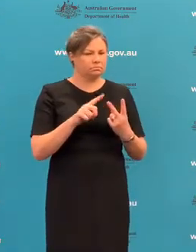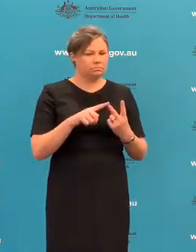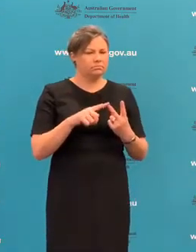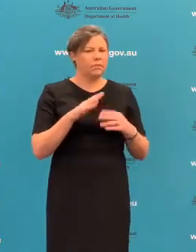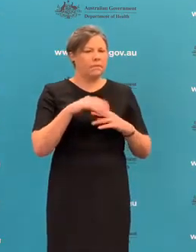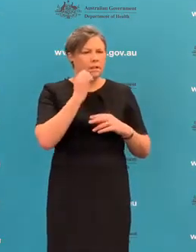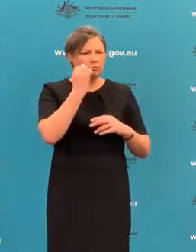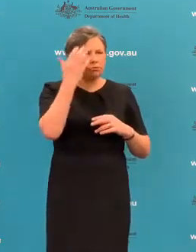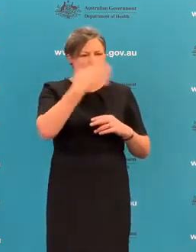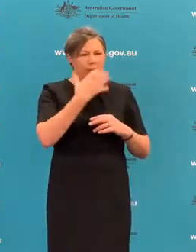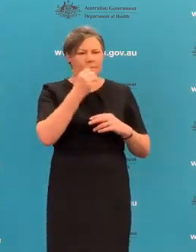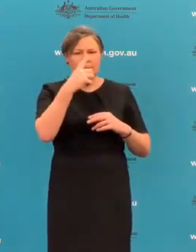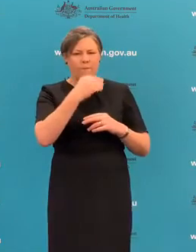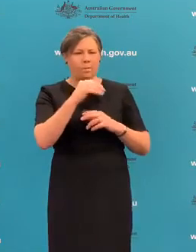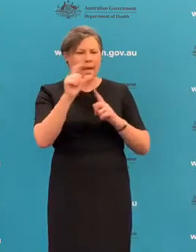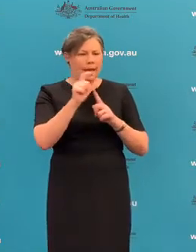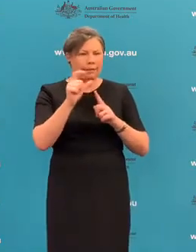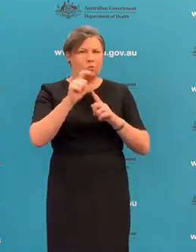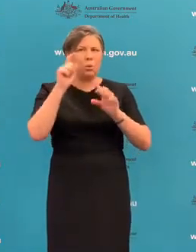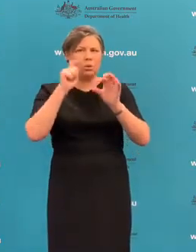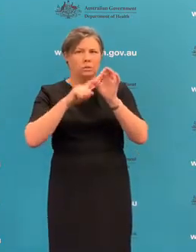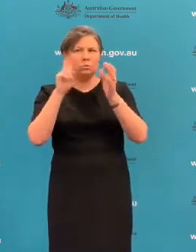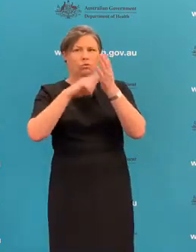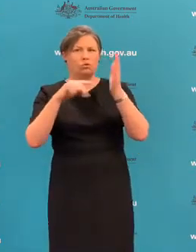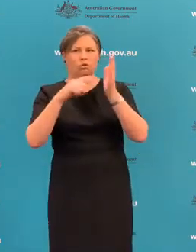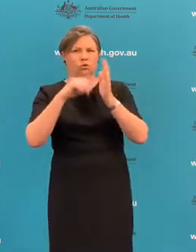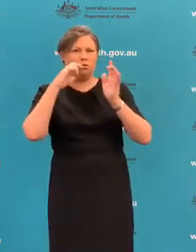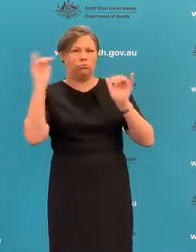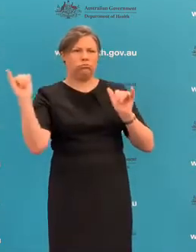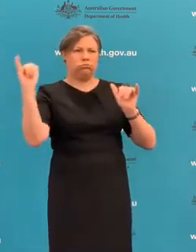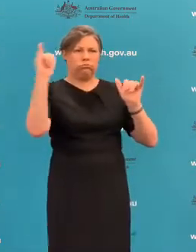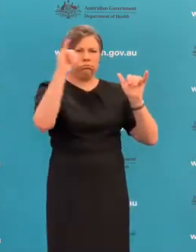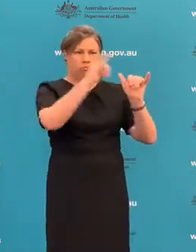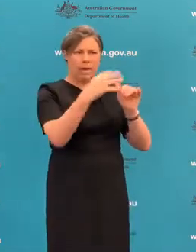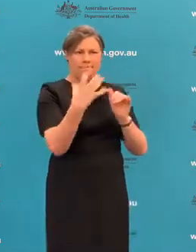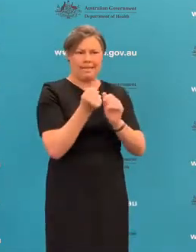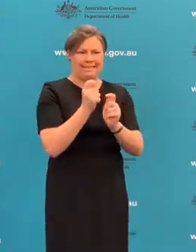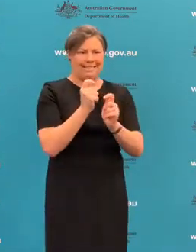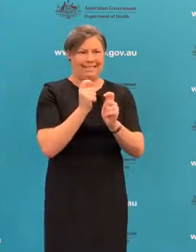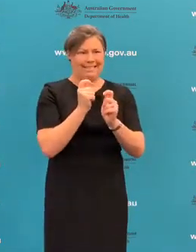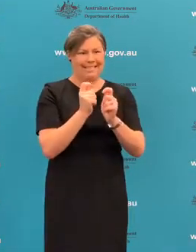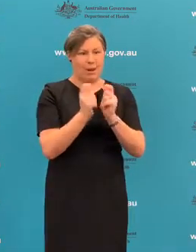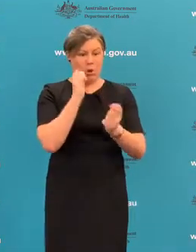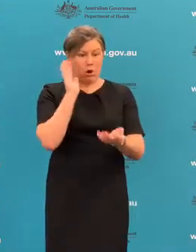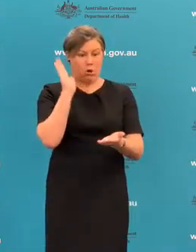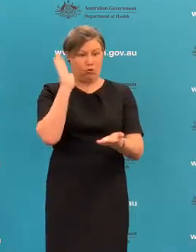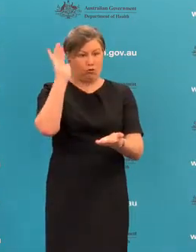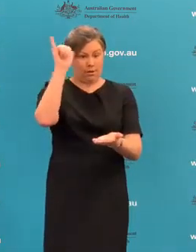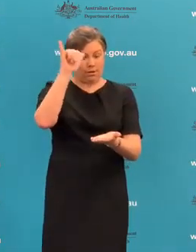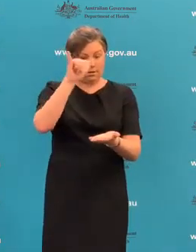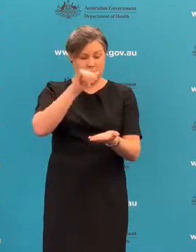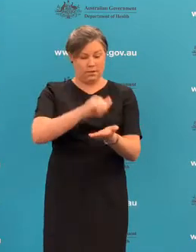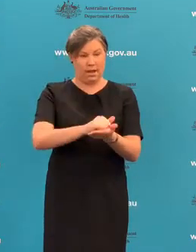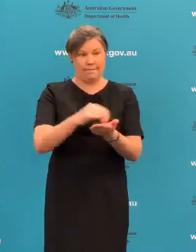people travelling there from Canberra, Queensland and the Northern Territory. They are going to take a test for Coronavirus on arrival but is there still going to be a risk that they could still be bringing